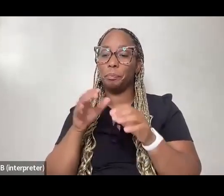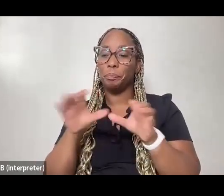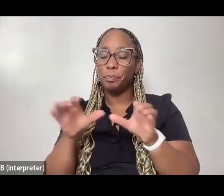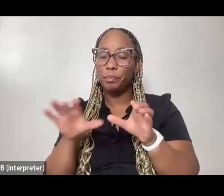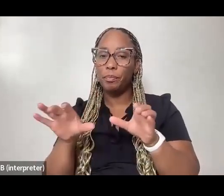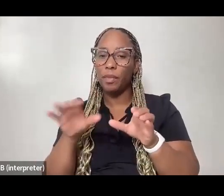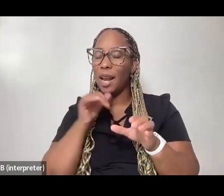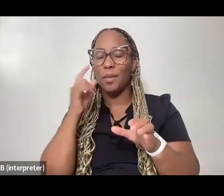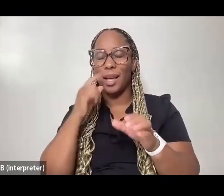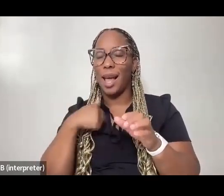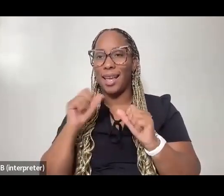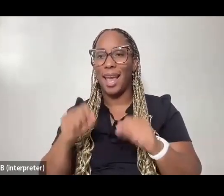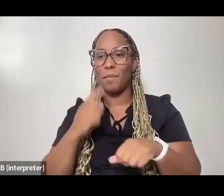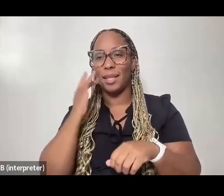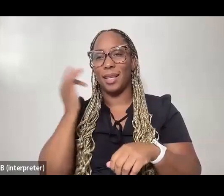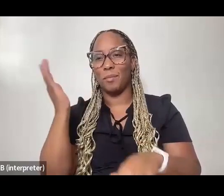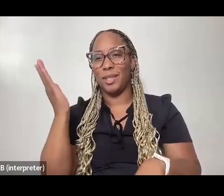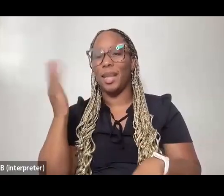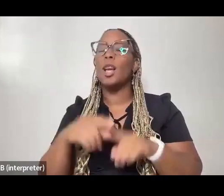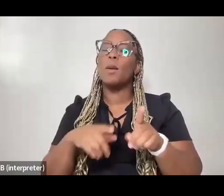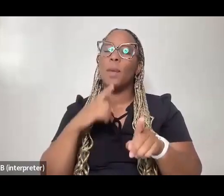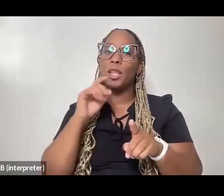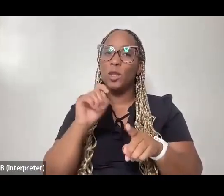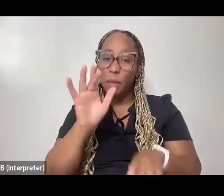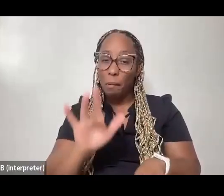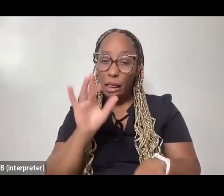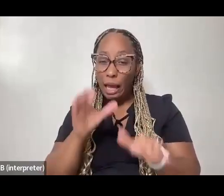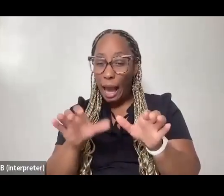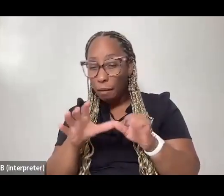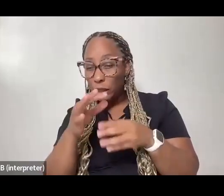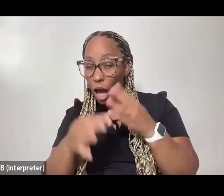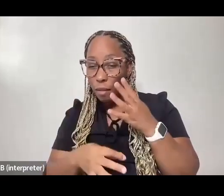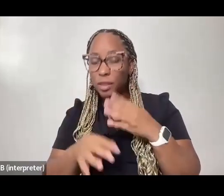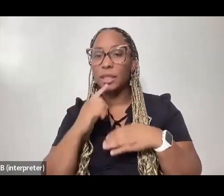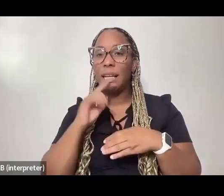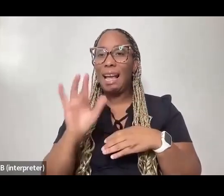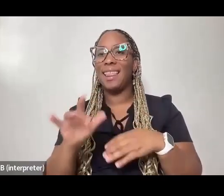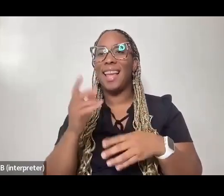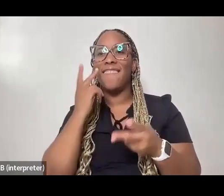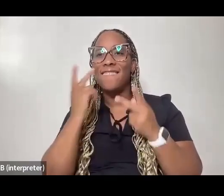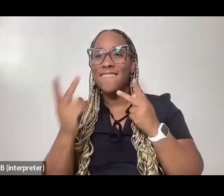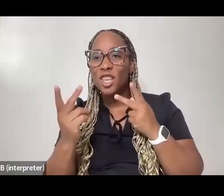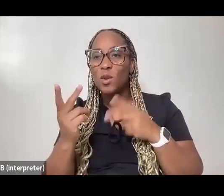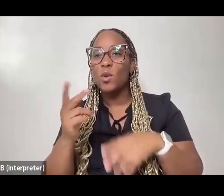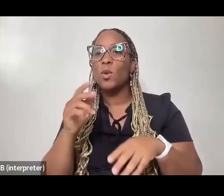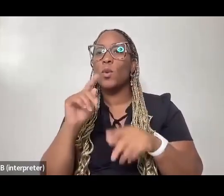And I don't think I could do it because I've actually presented. But you should be able to go to work at the captions options are and click view transcripts.